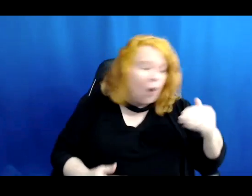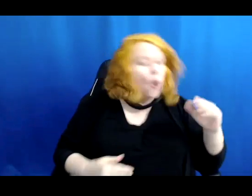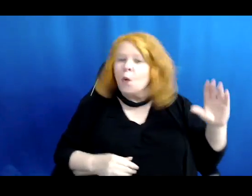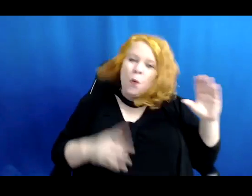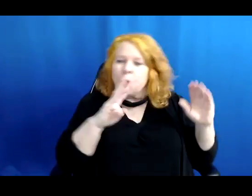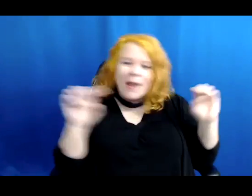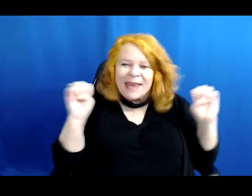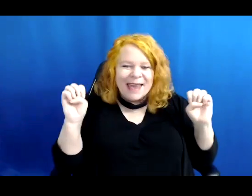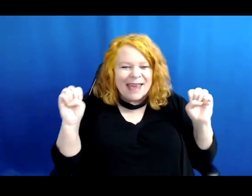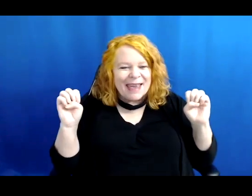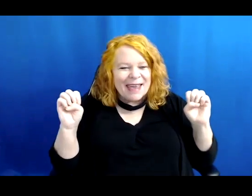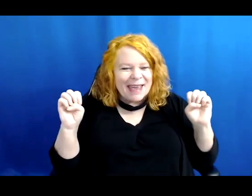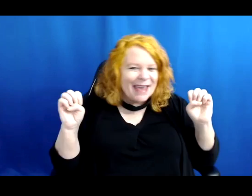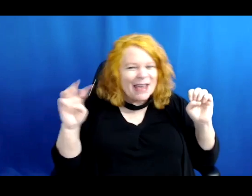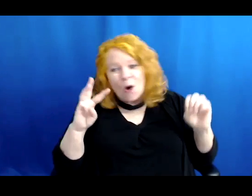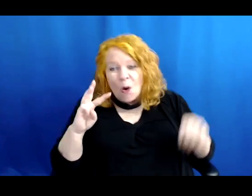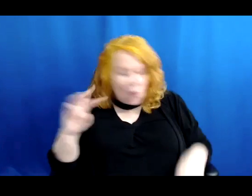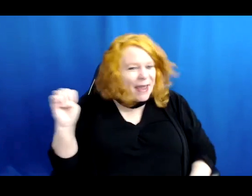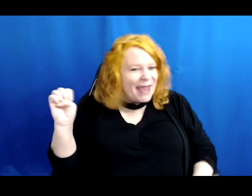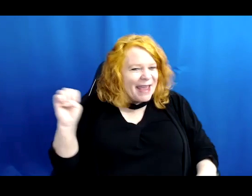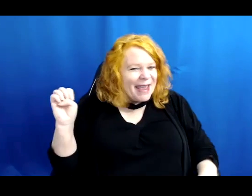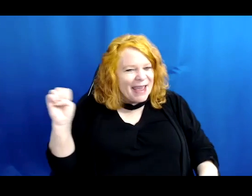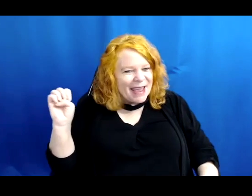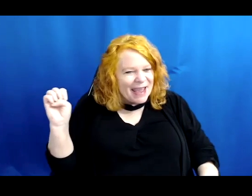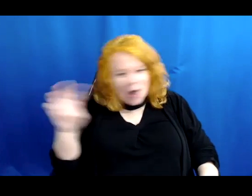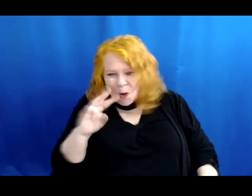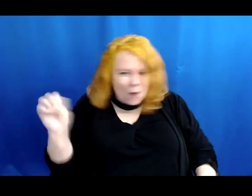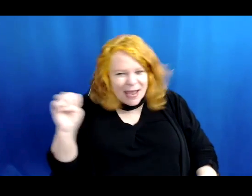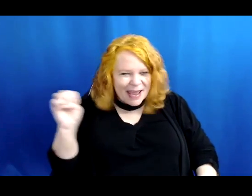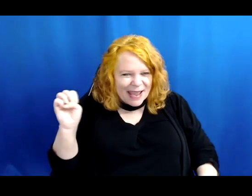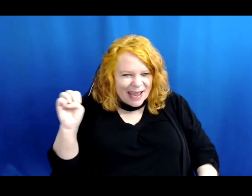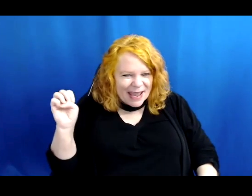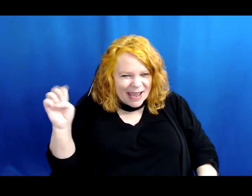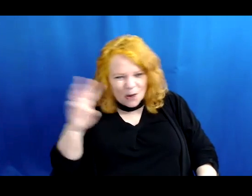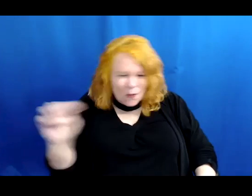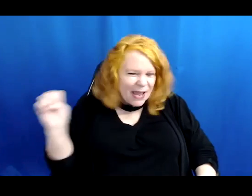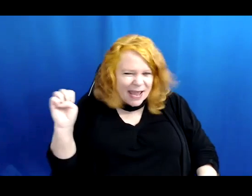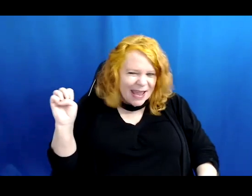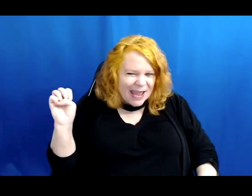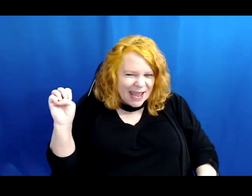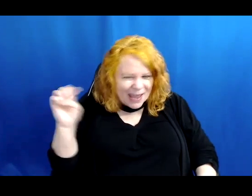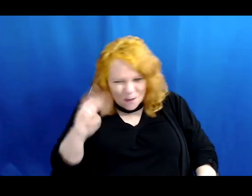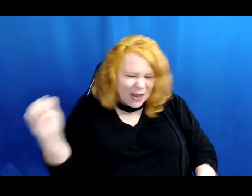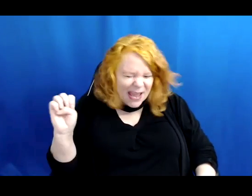WHEE! WHEE!